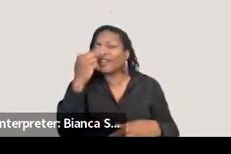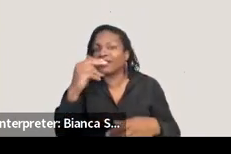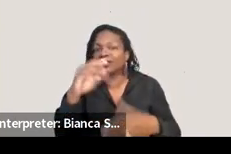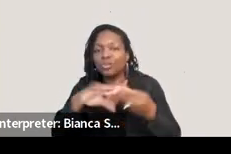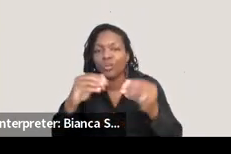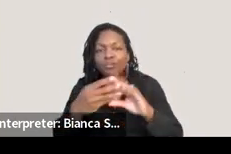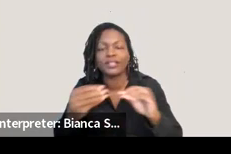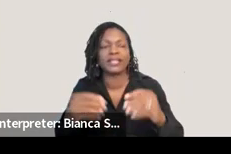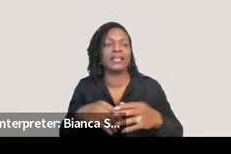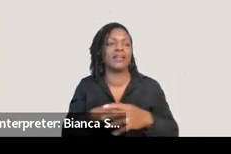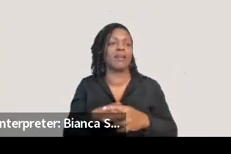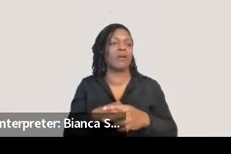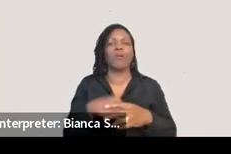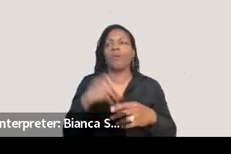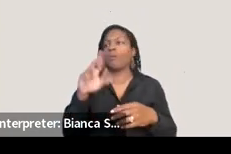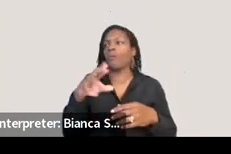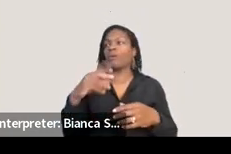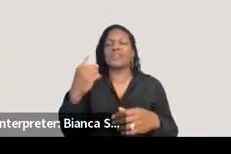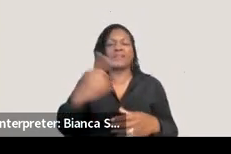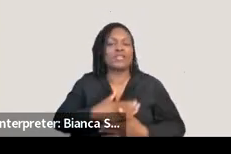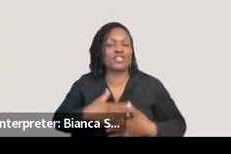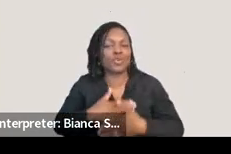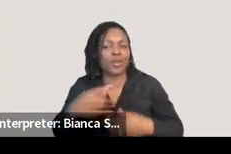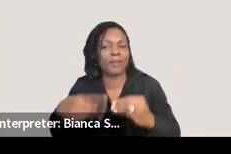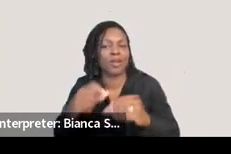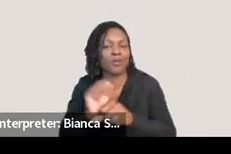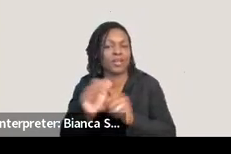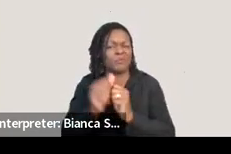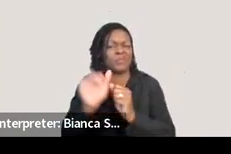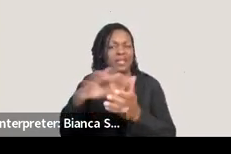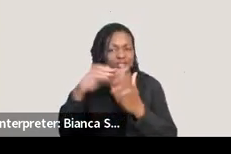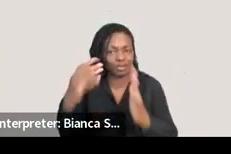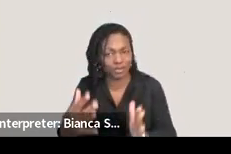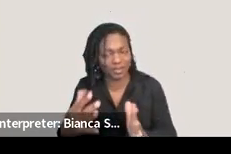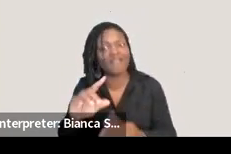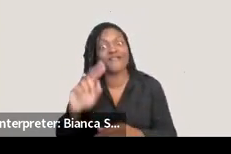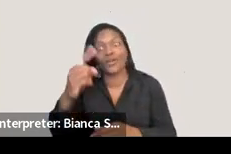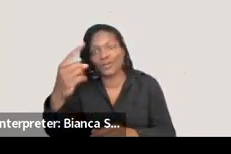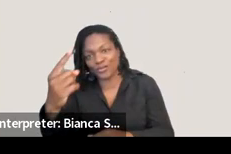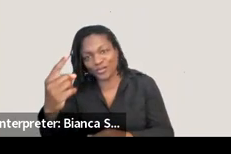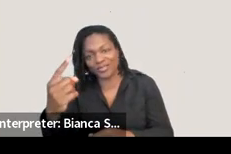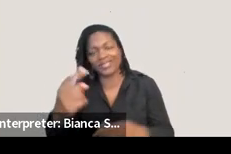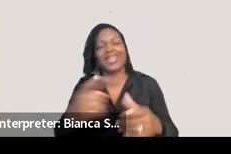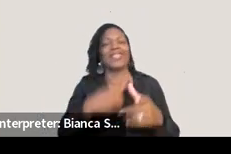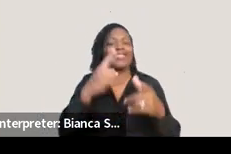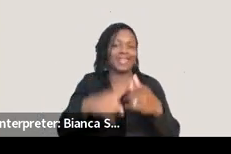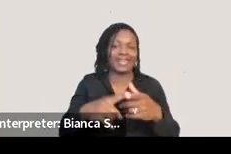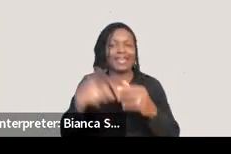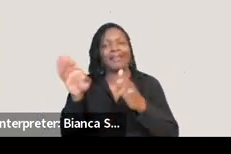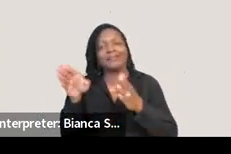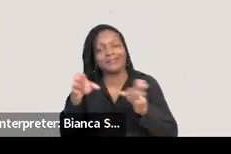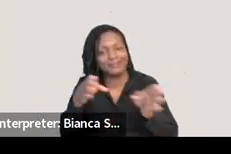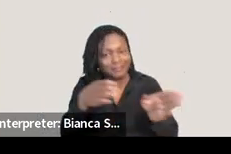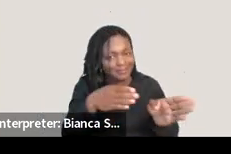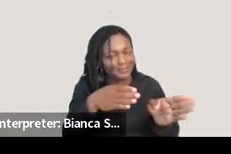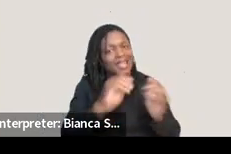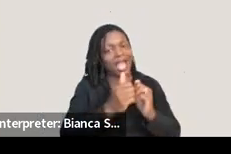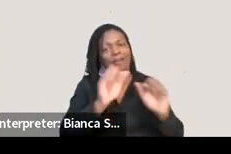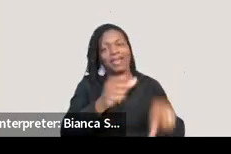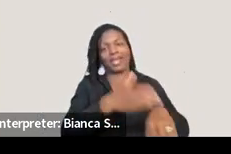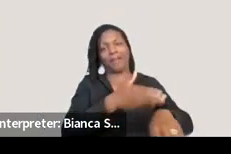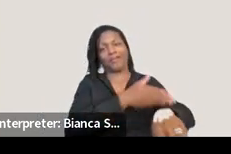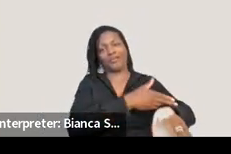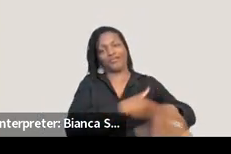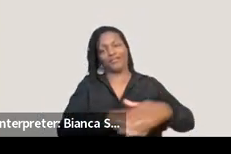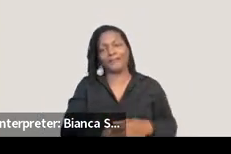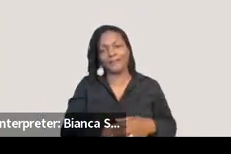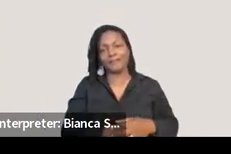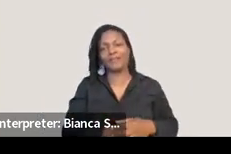Also provide information to parents. A lot of times parents don't know what's out there when it comes to access to different care, whether it be counseling, wrap around services and things like that.